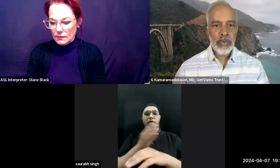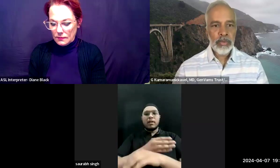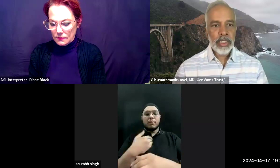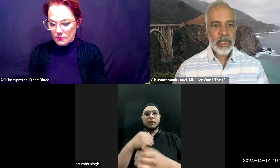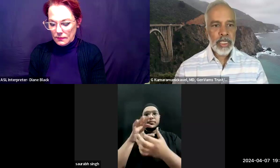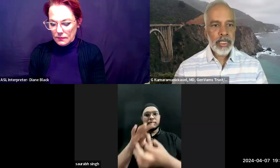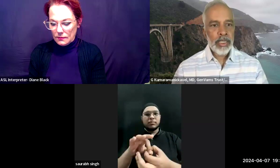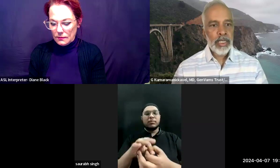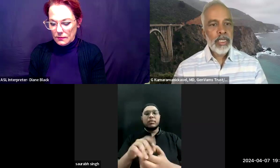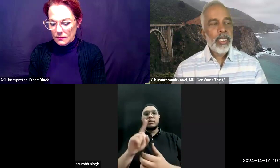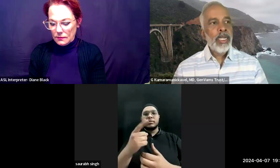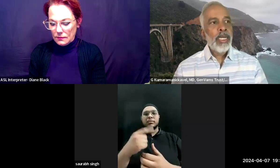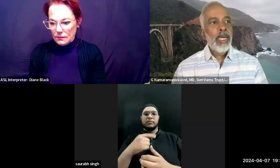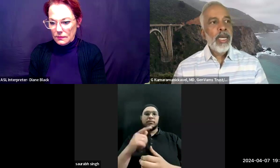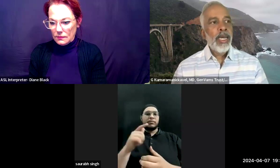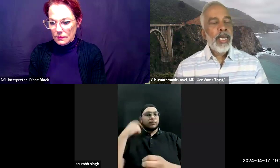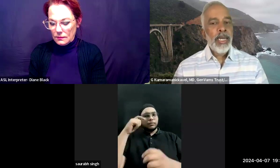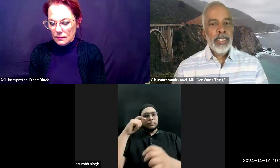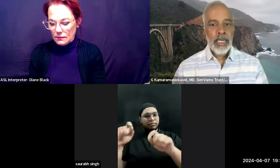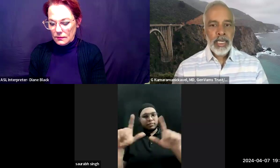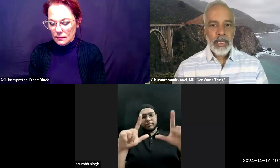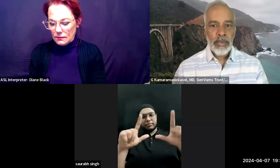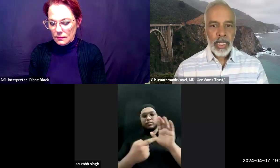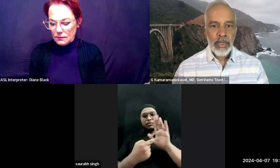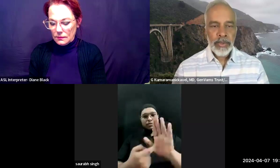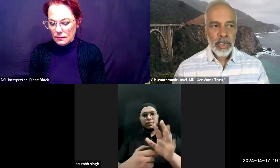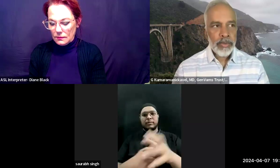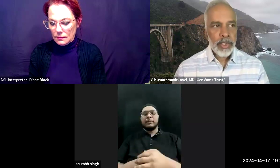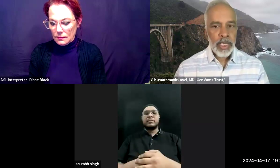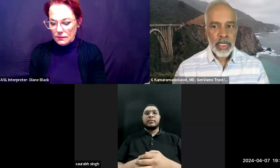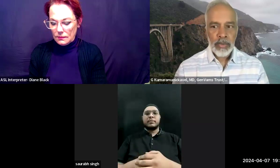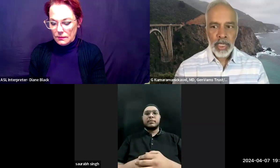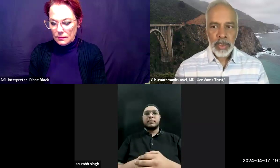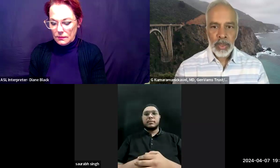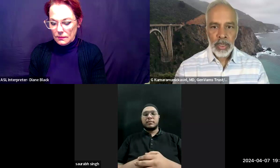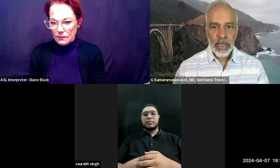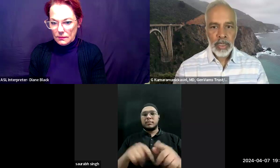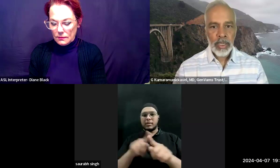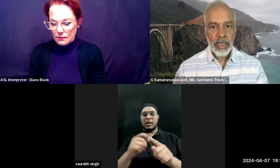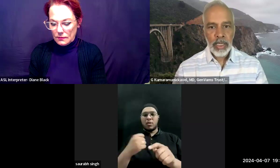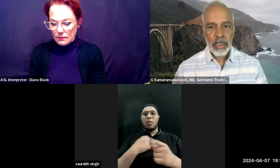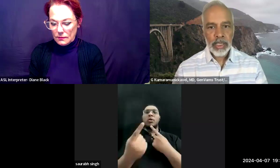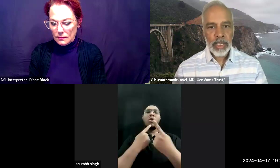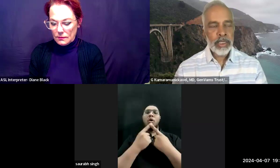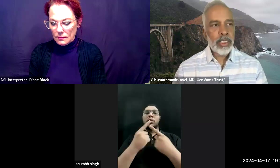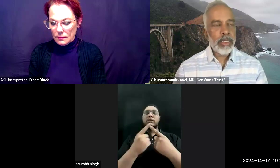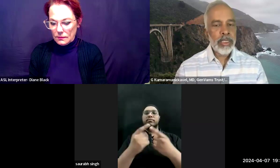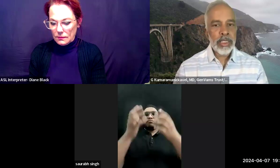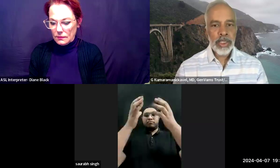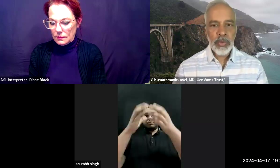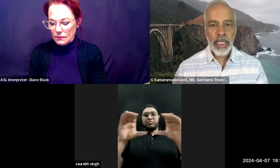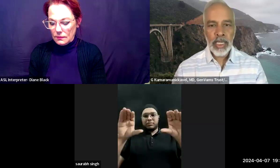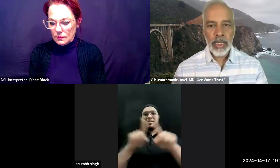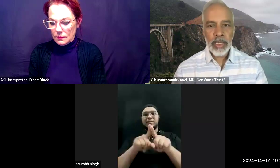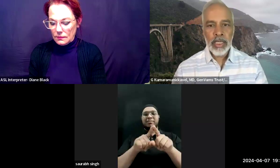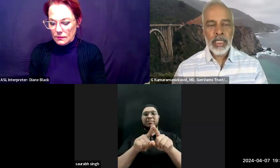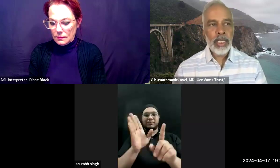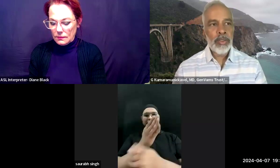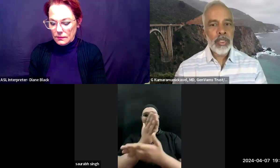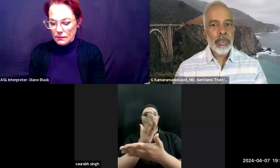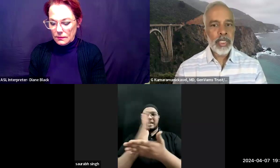on with my slide and I sort of divided my talk and structured it in such a way that I talk about